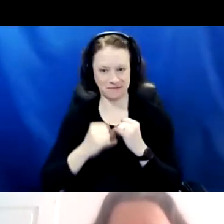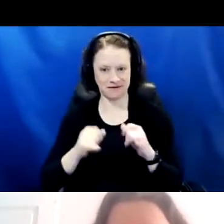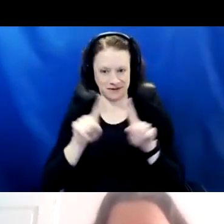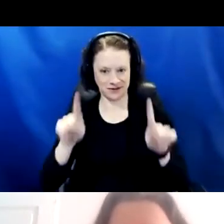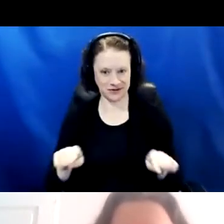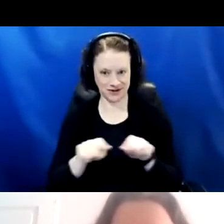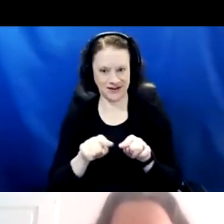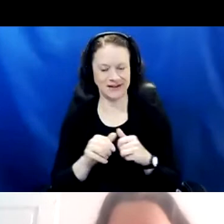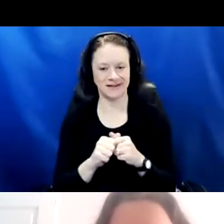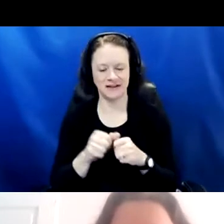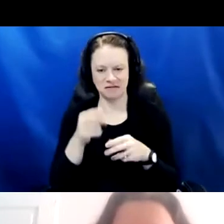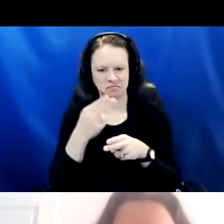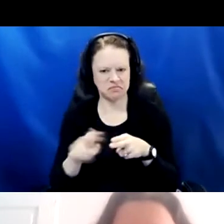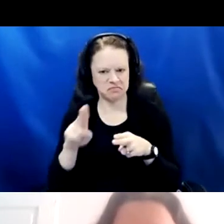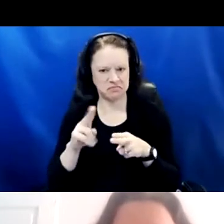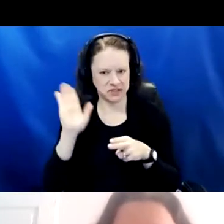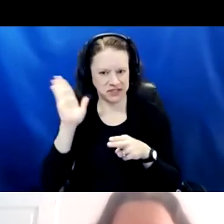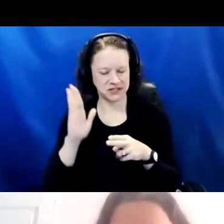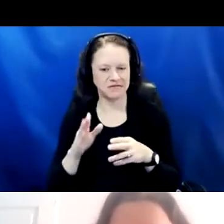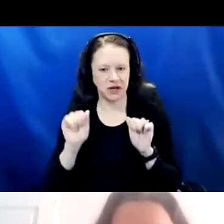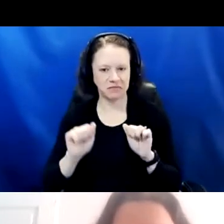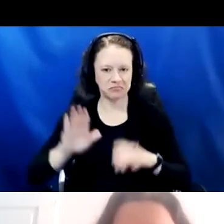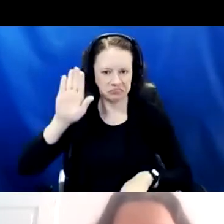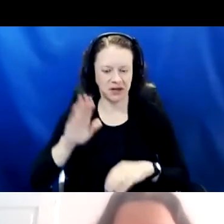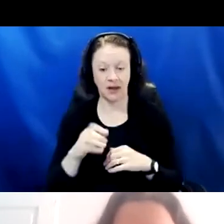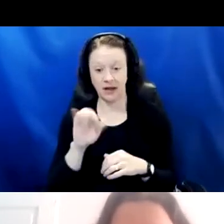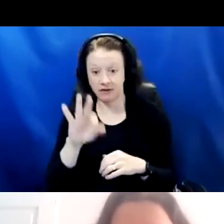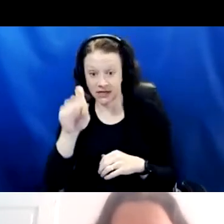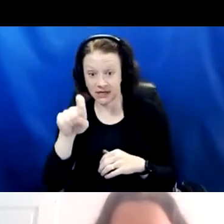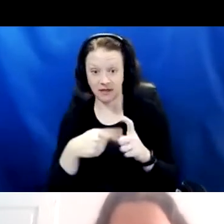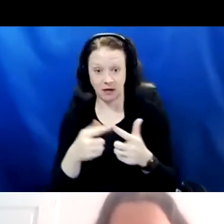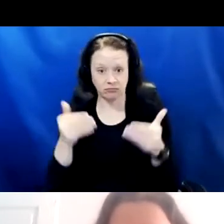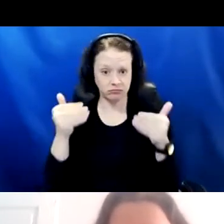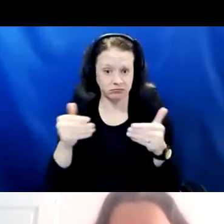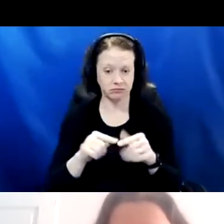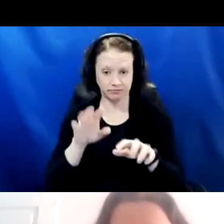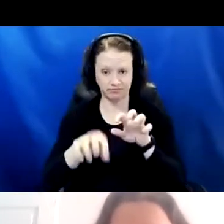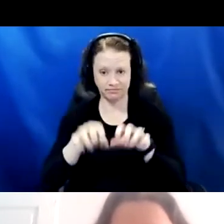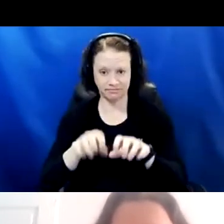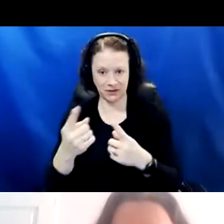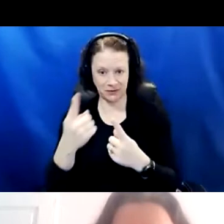and if you can, if you need to, go ahead and type your question into the chat. So thanks.